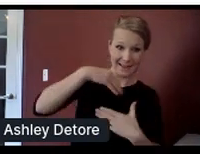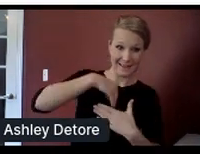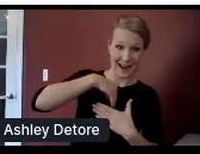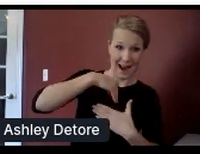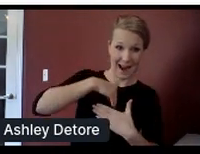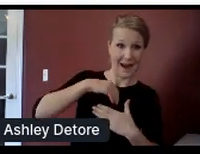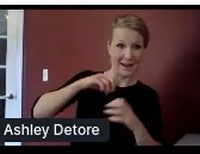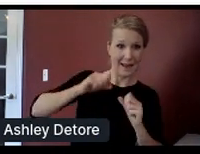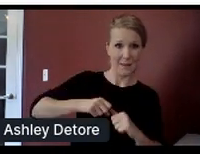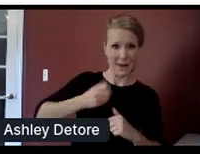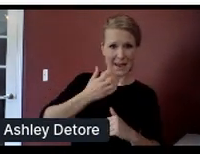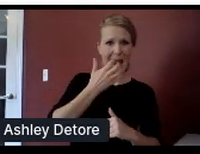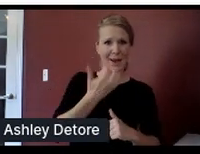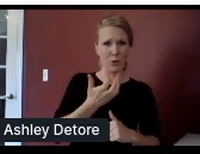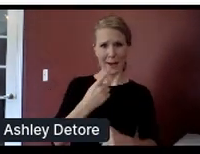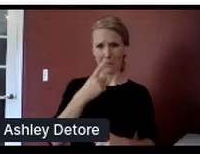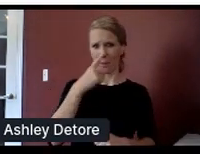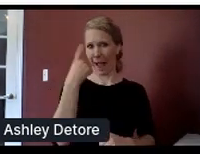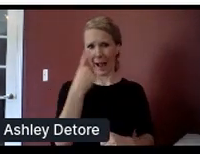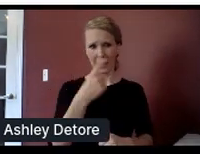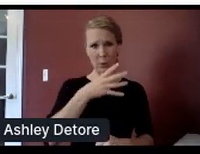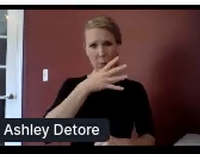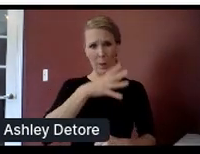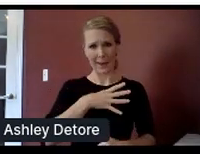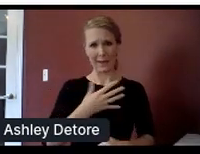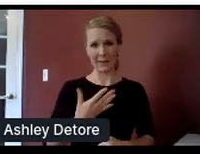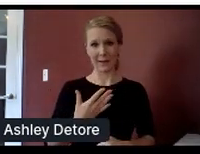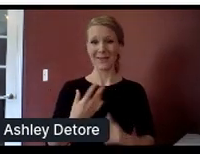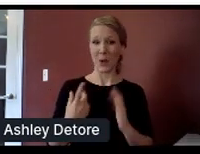I have to move out of the way or not say what I really mean